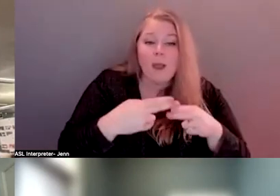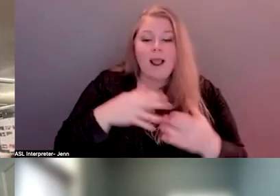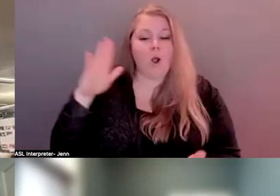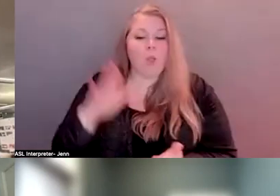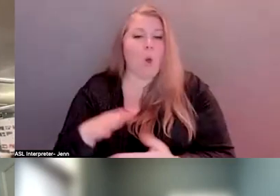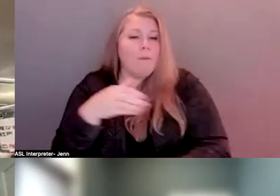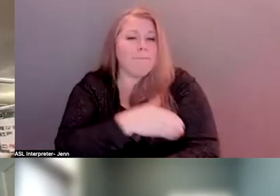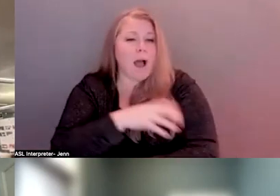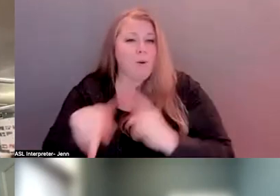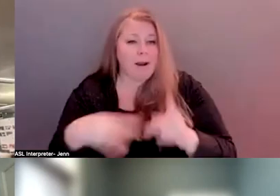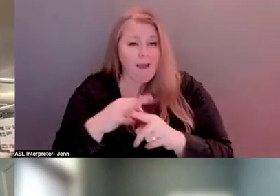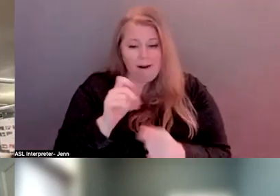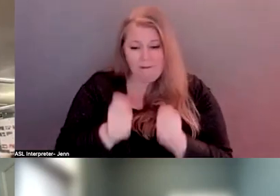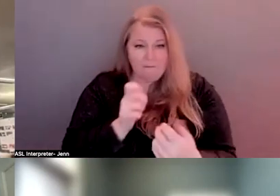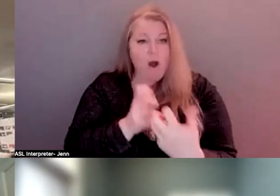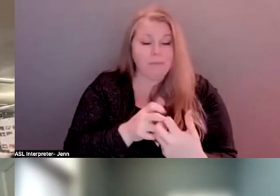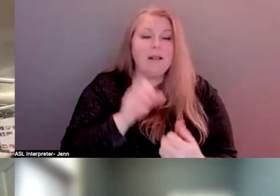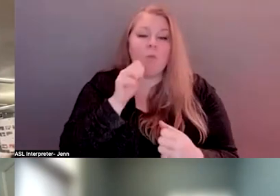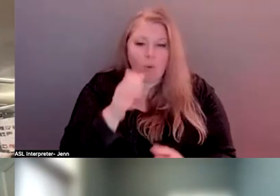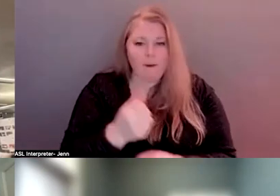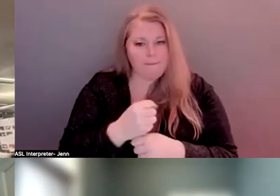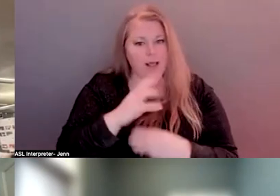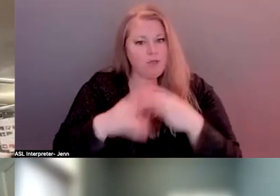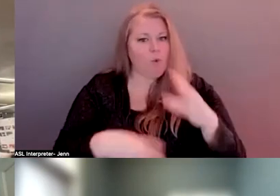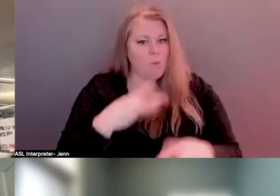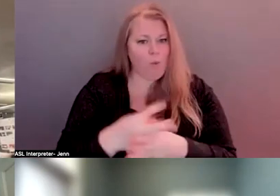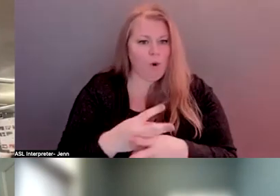that could make the world as it is, more accessible.